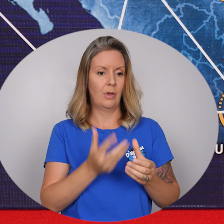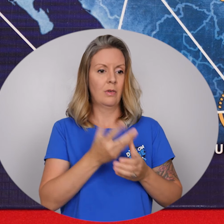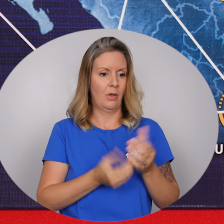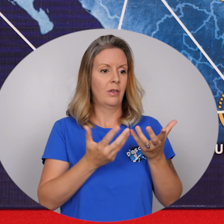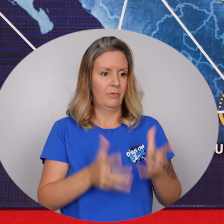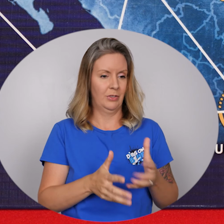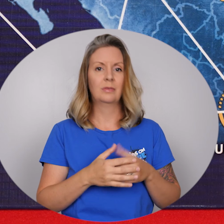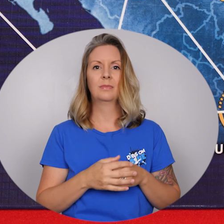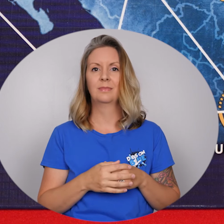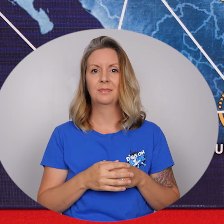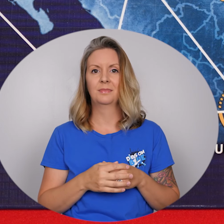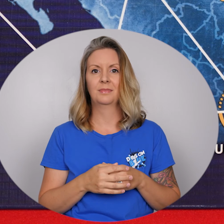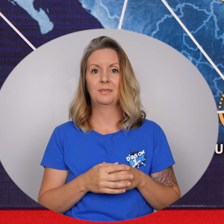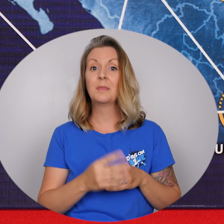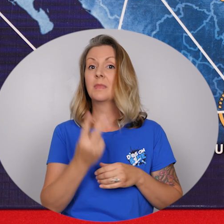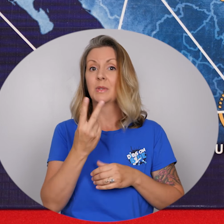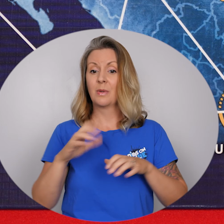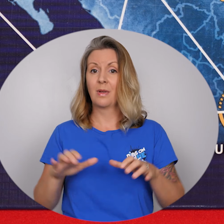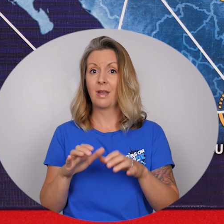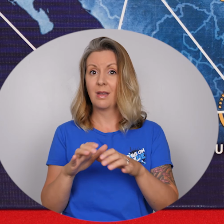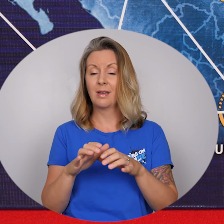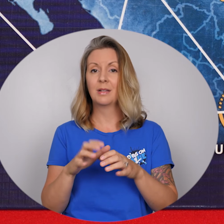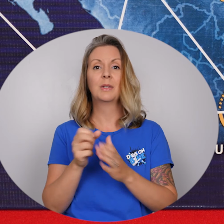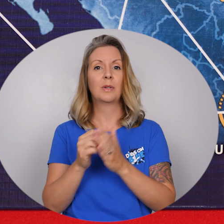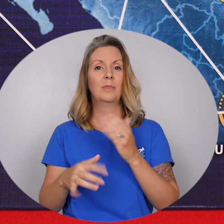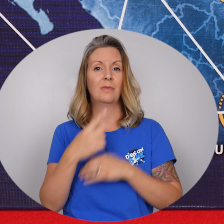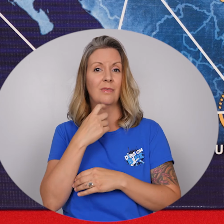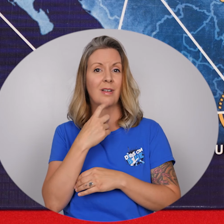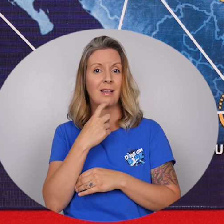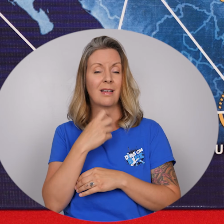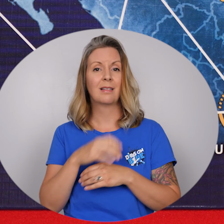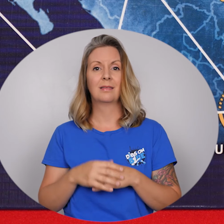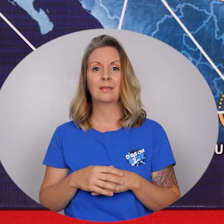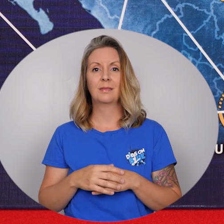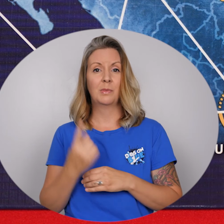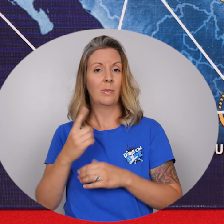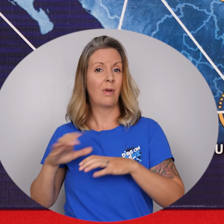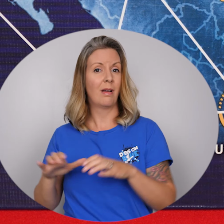cubes, since we do have a cure for it, 2 more actions to remove 2 of the red cubes, and